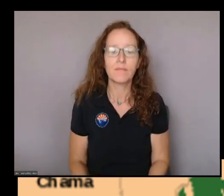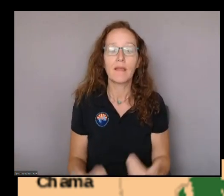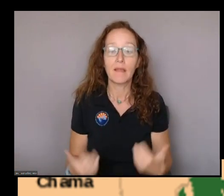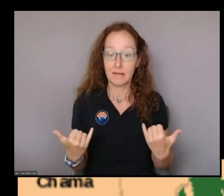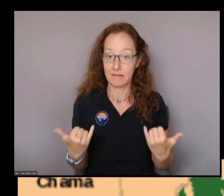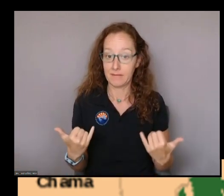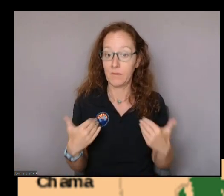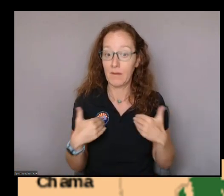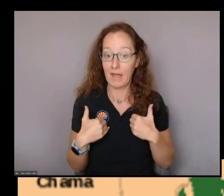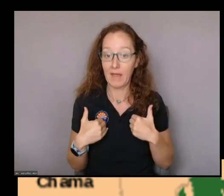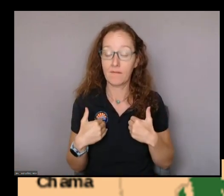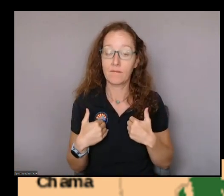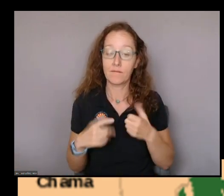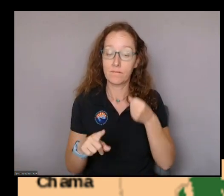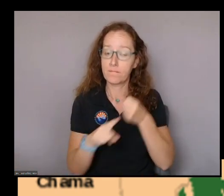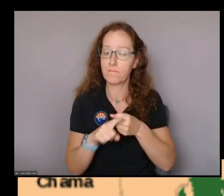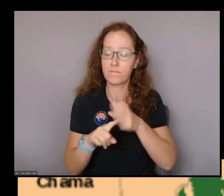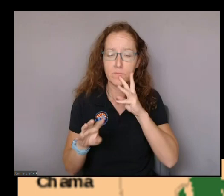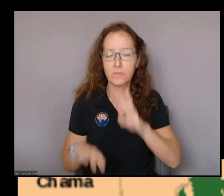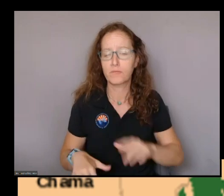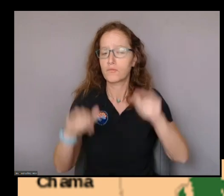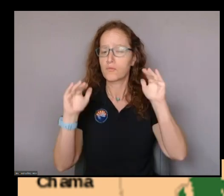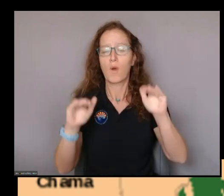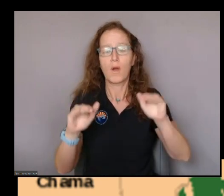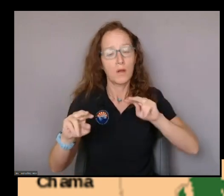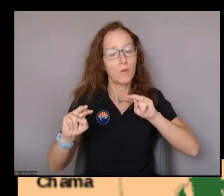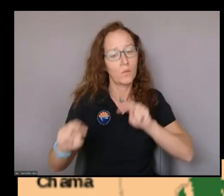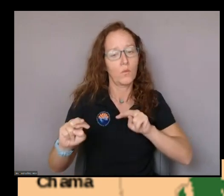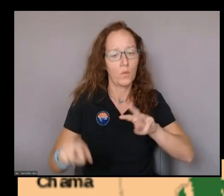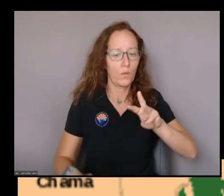Watch in effect. This was issued by the National Weather Service